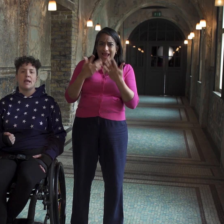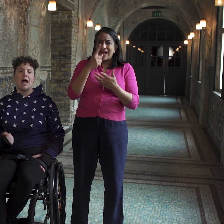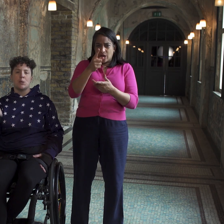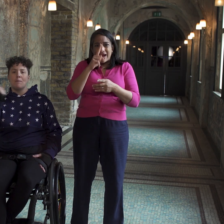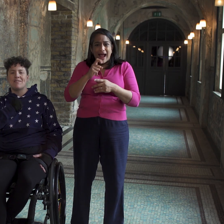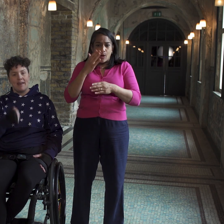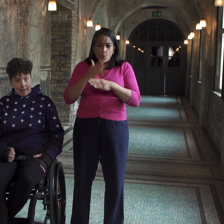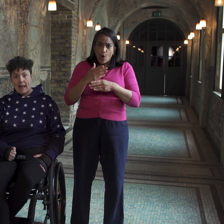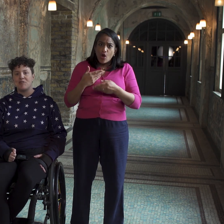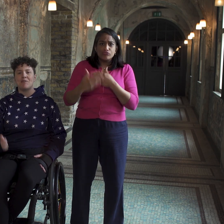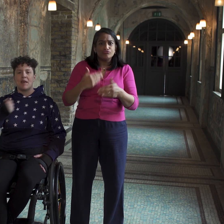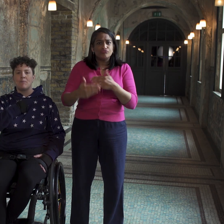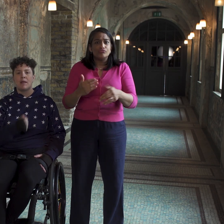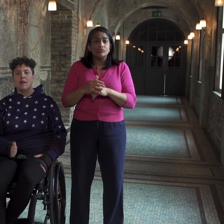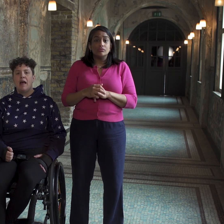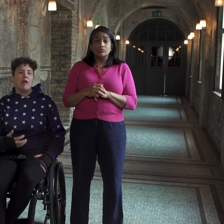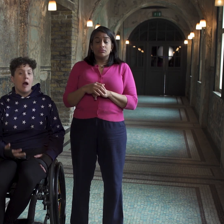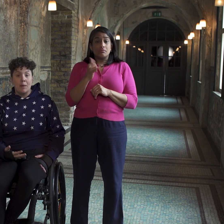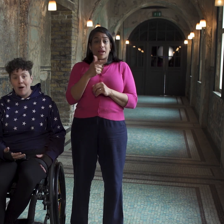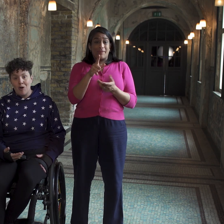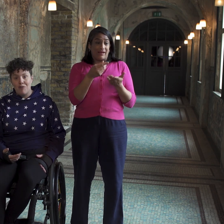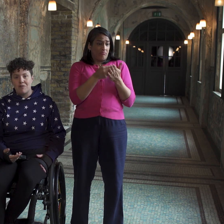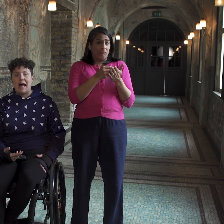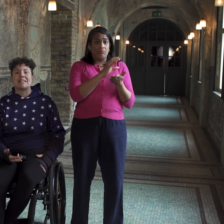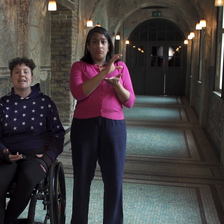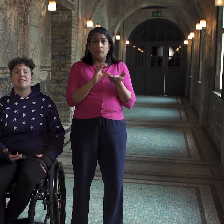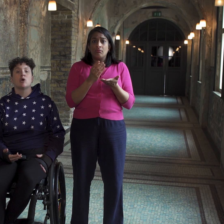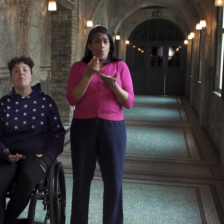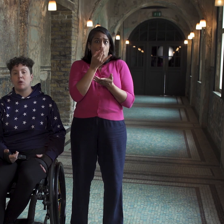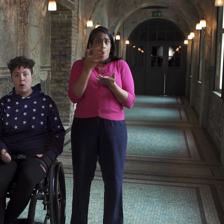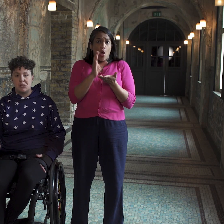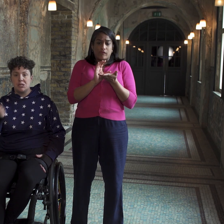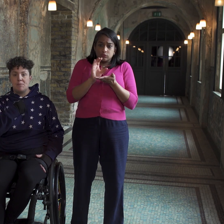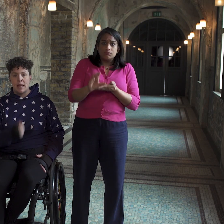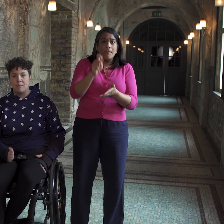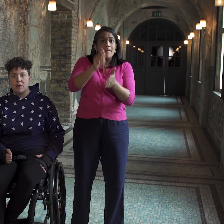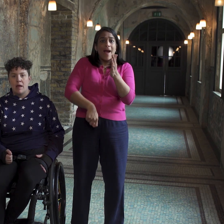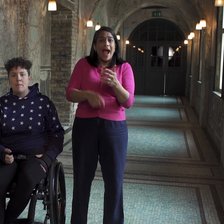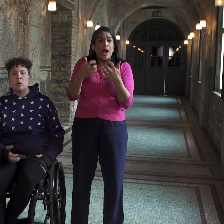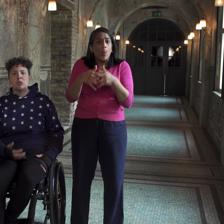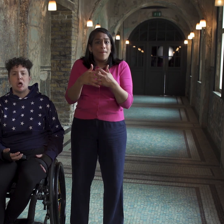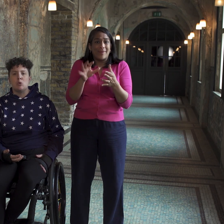biscuit, hedgehog, biscuit, cats, biscuit There might be one-off access equipment costs, biscuit